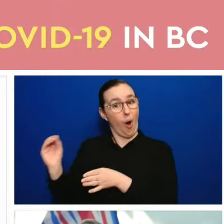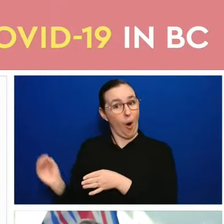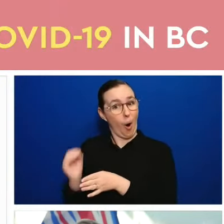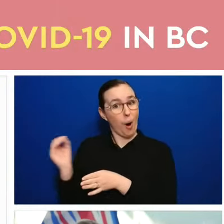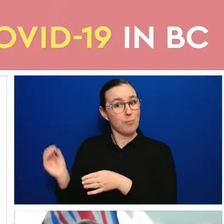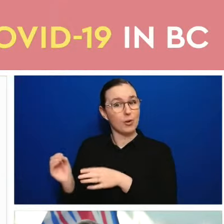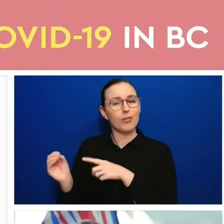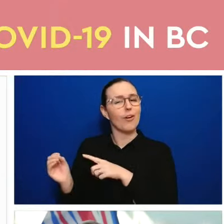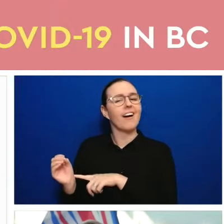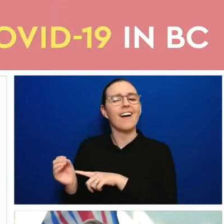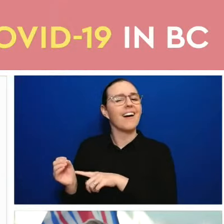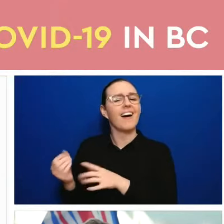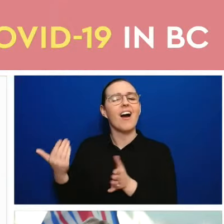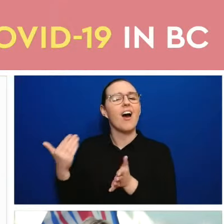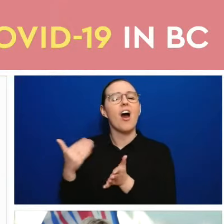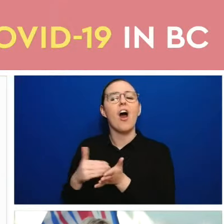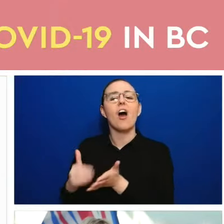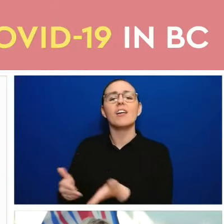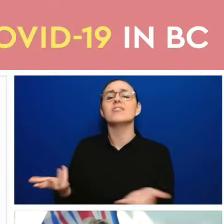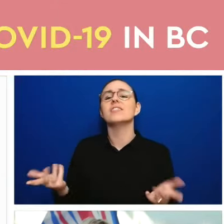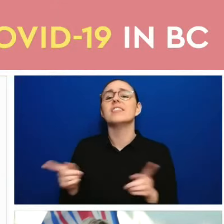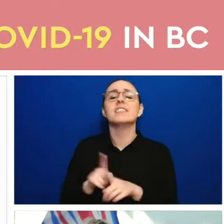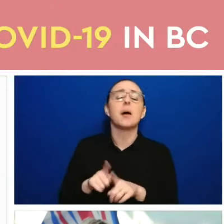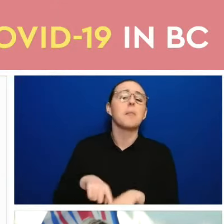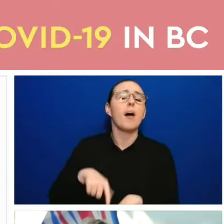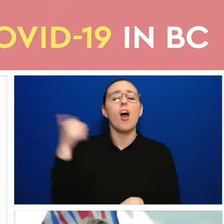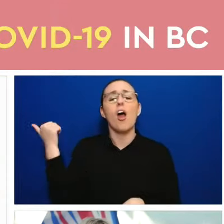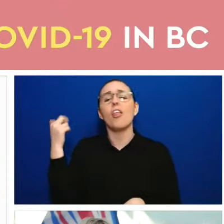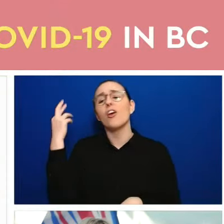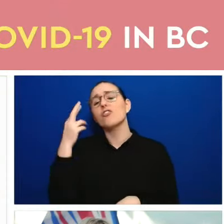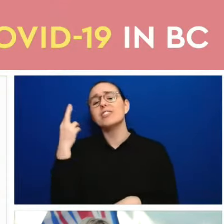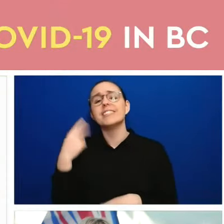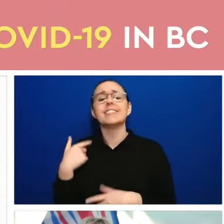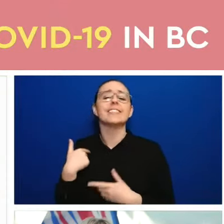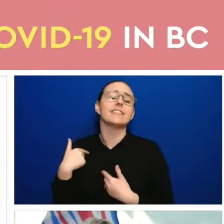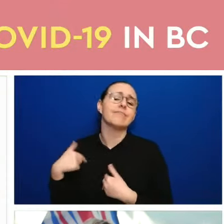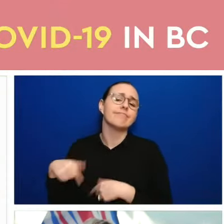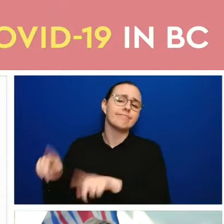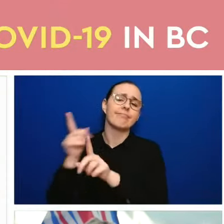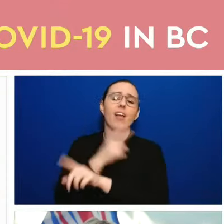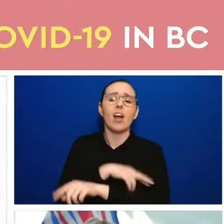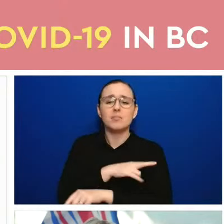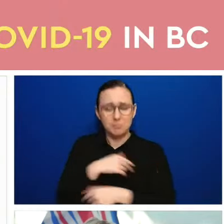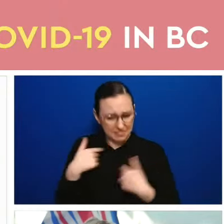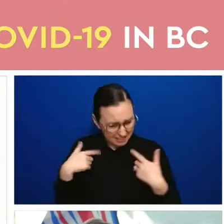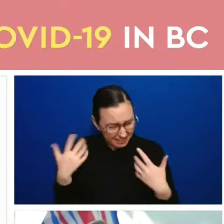So this is important. As we move to Omicron we see that the incidental cases are